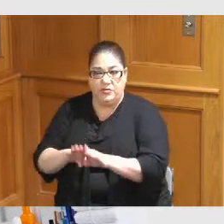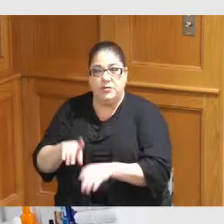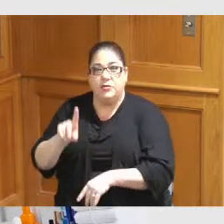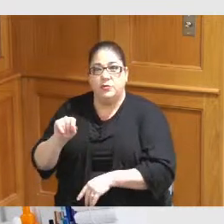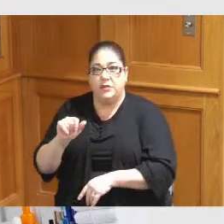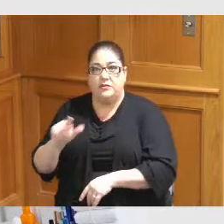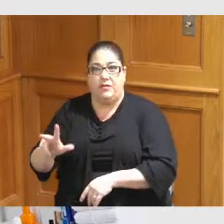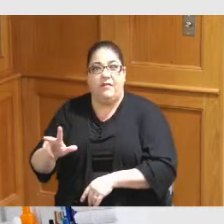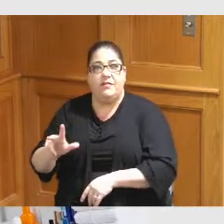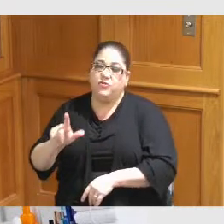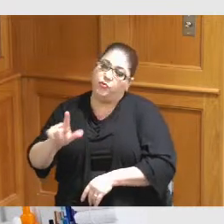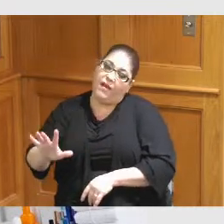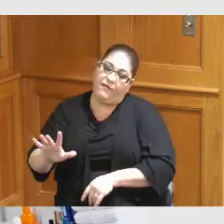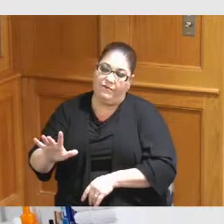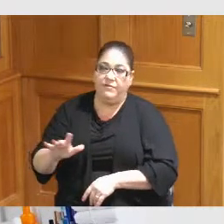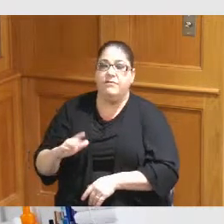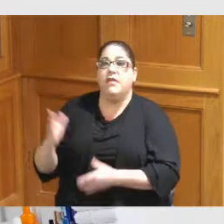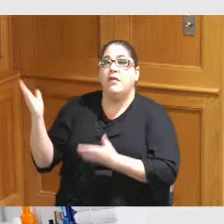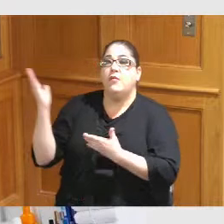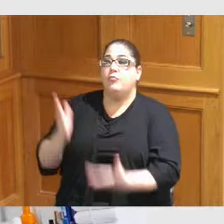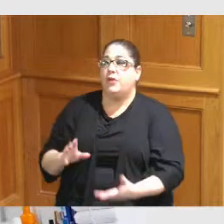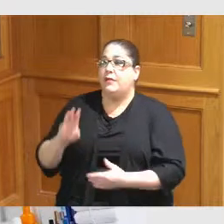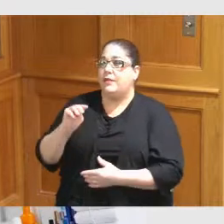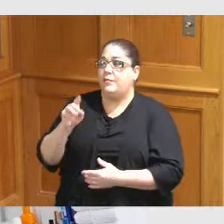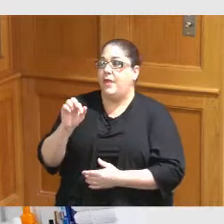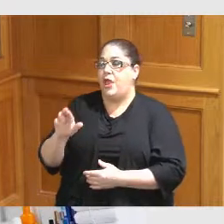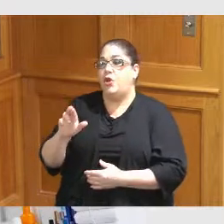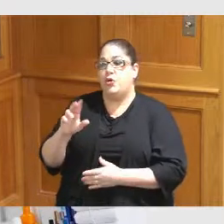I'd like to bring up Mayor Stuchel to show the support of St. Bernard